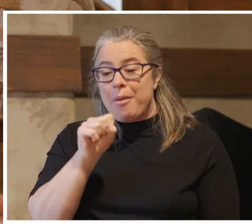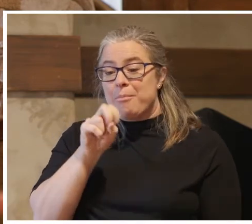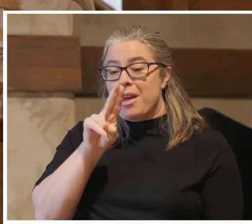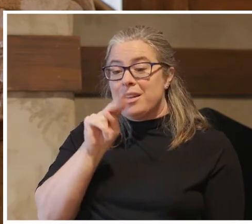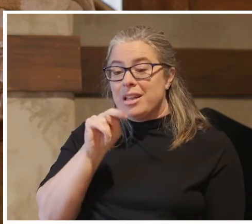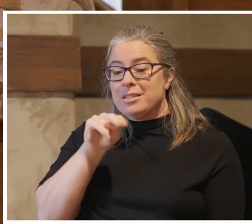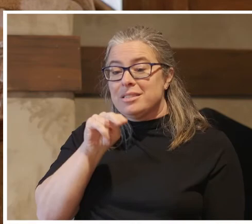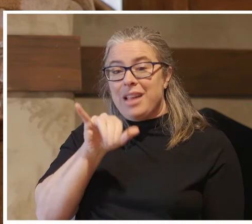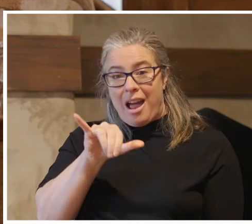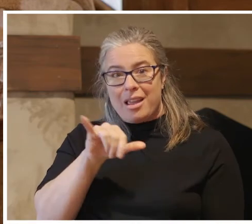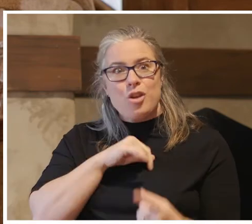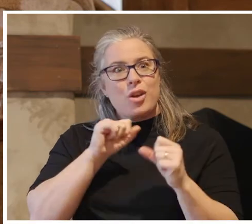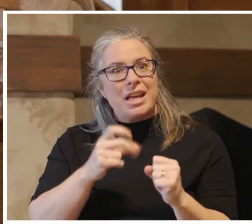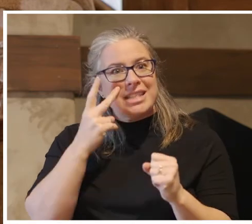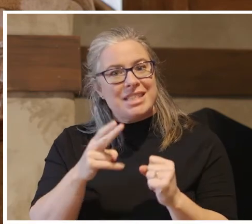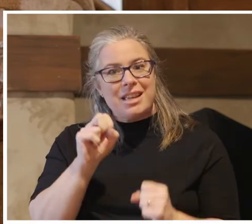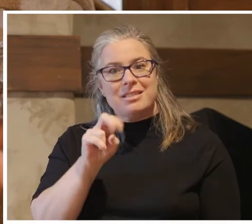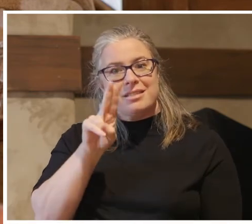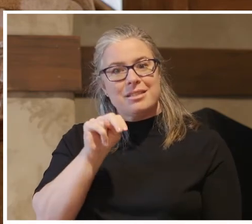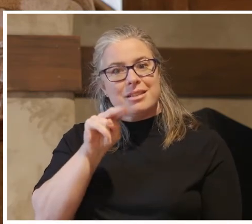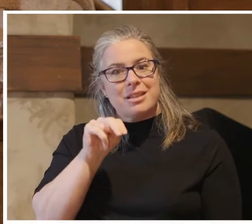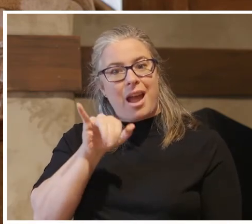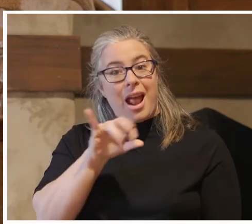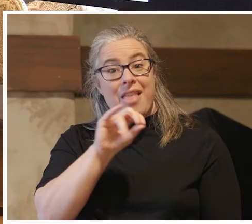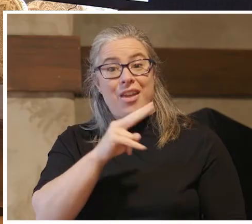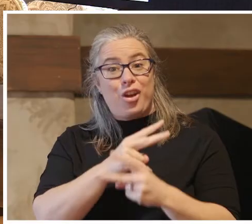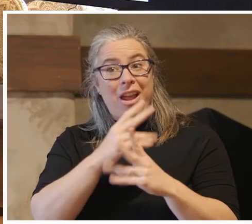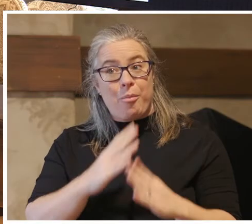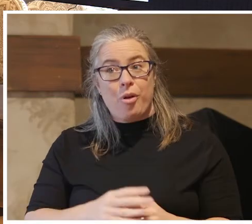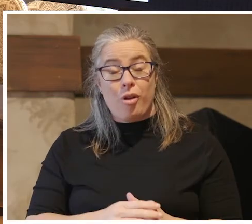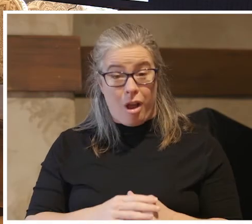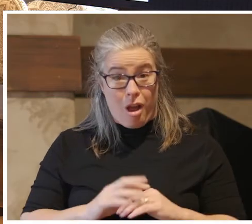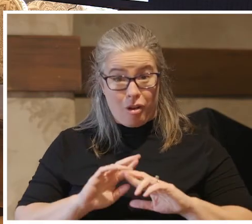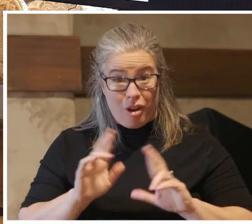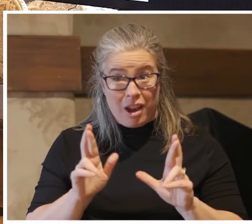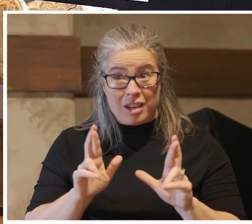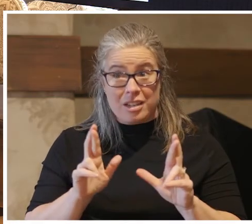And so you'll be able to see Sunni and their keeper. All right, roll it!